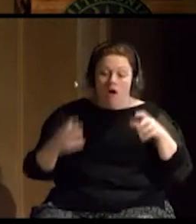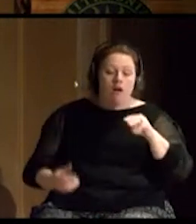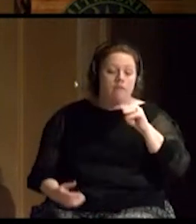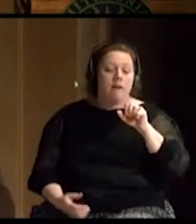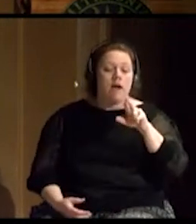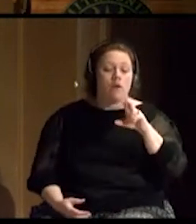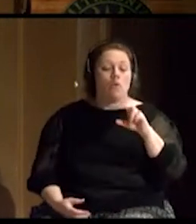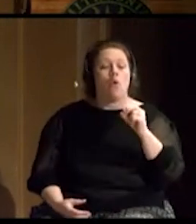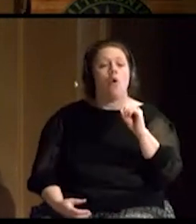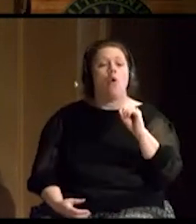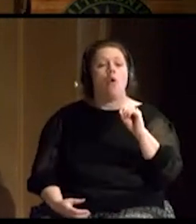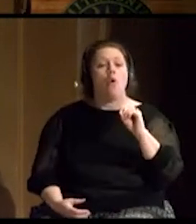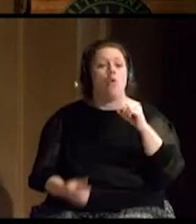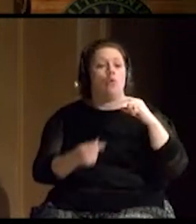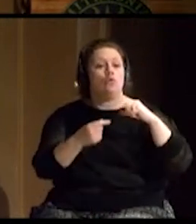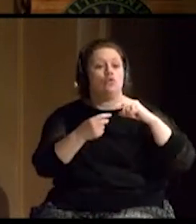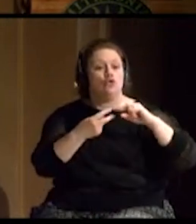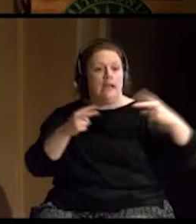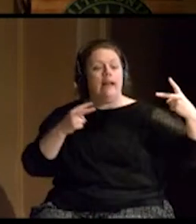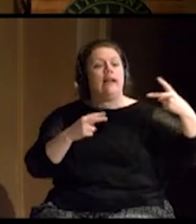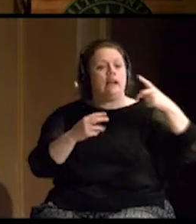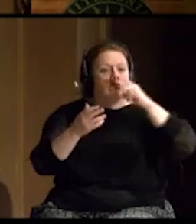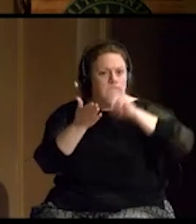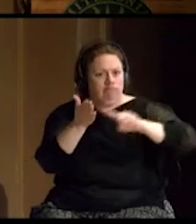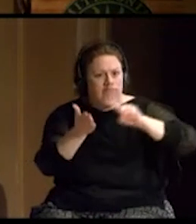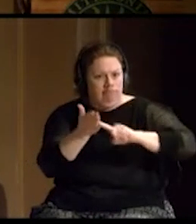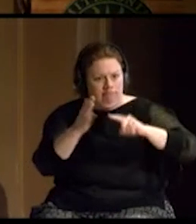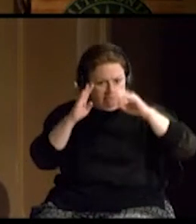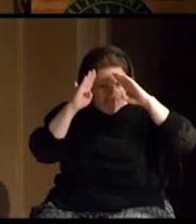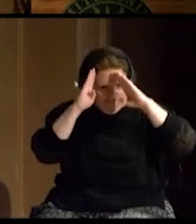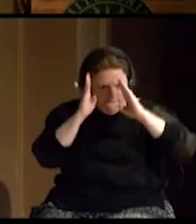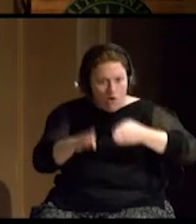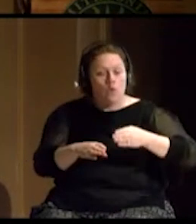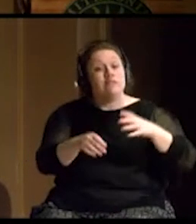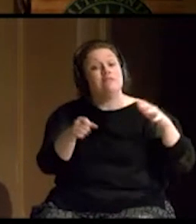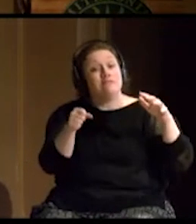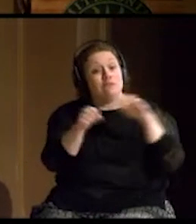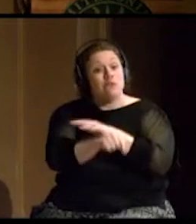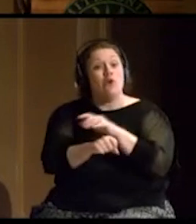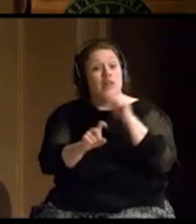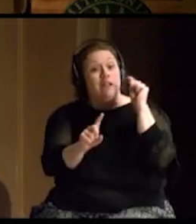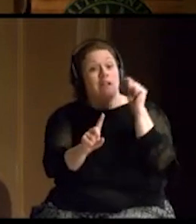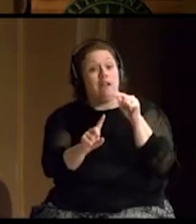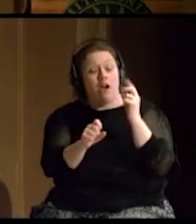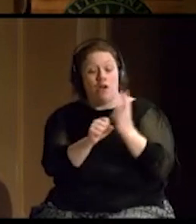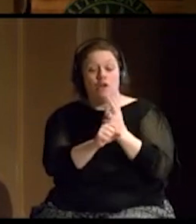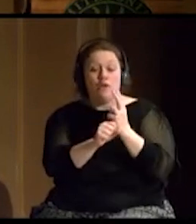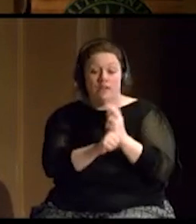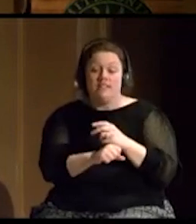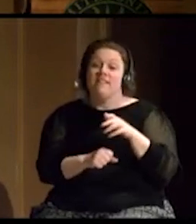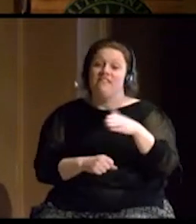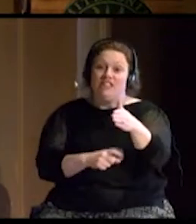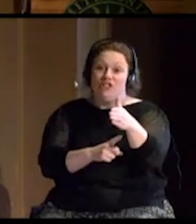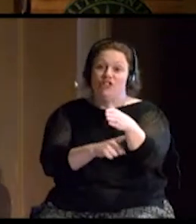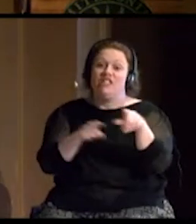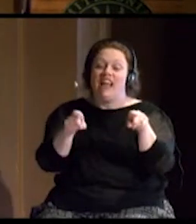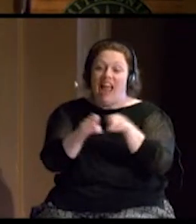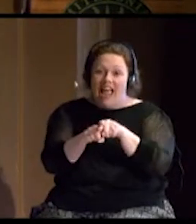And this line of research centers almost entirely around the use of fish as study systems.